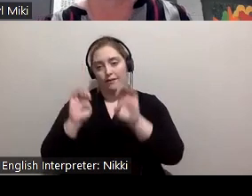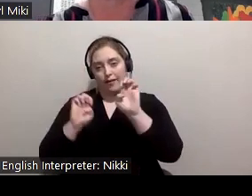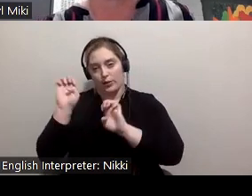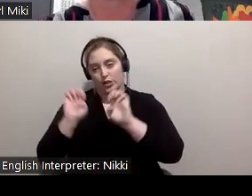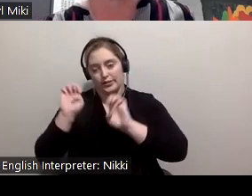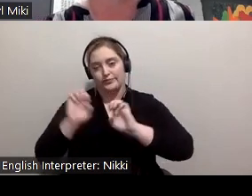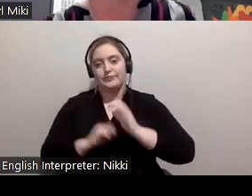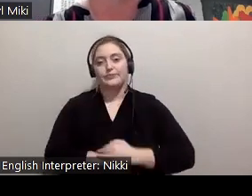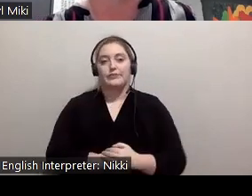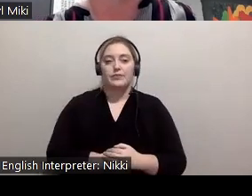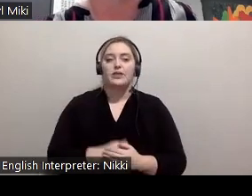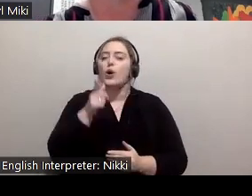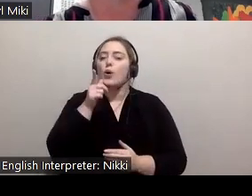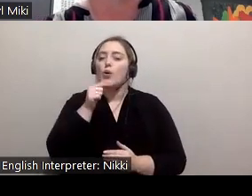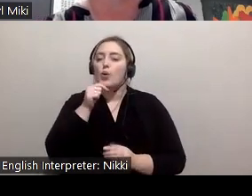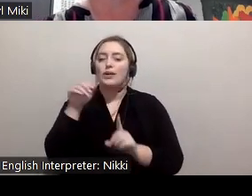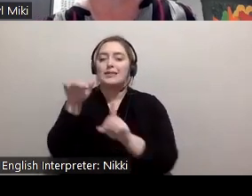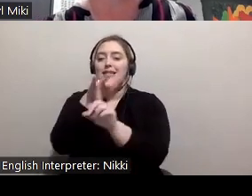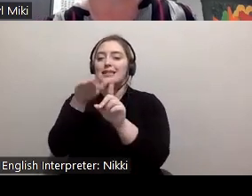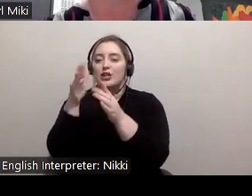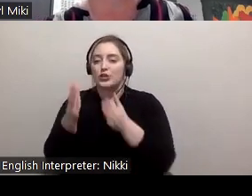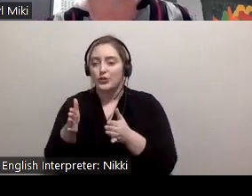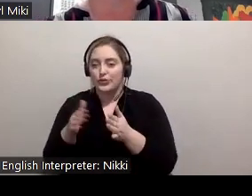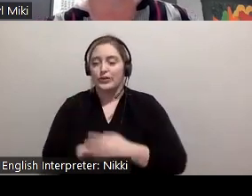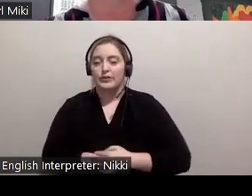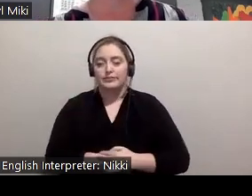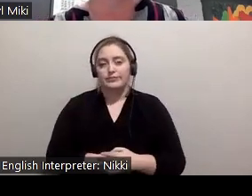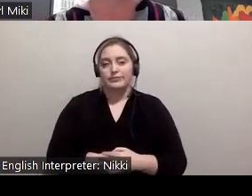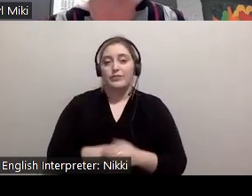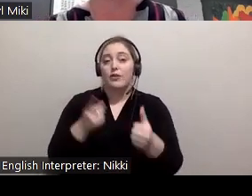assessors. So the first thing to know is that Support